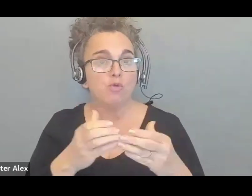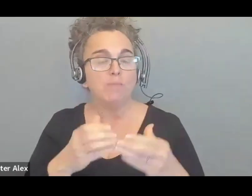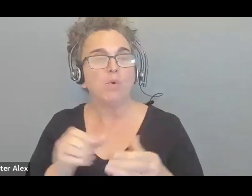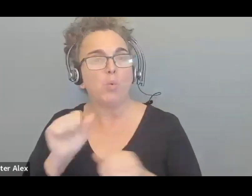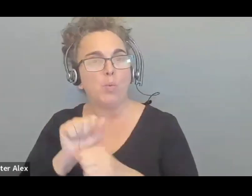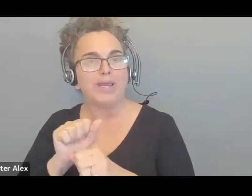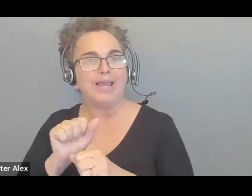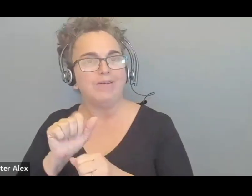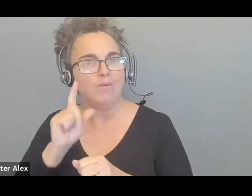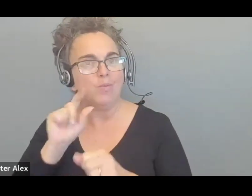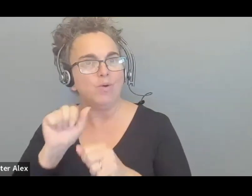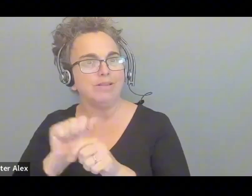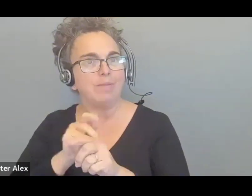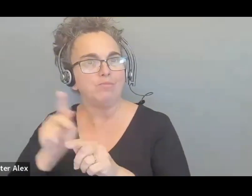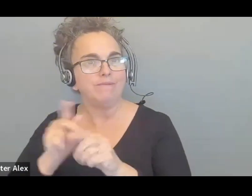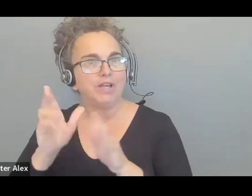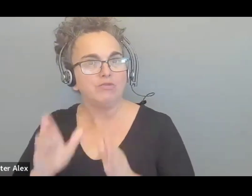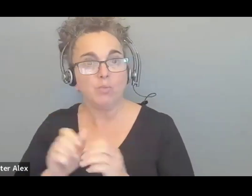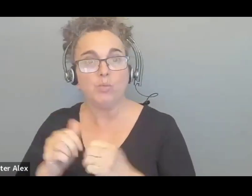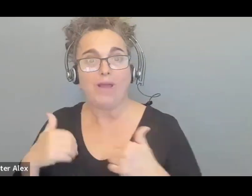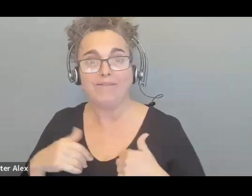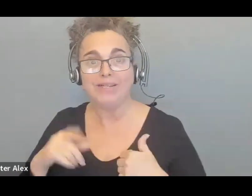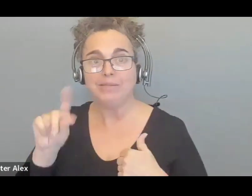which has over 3000 members on social media.